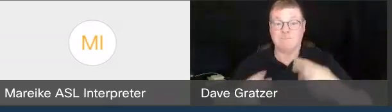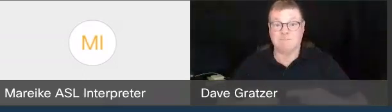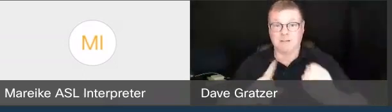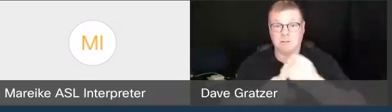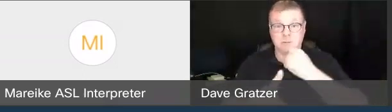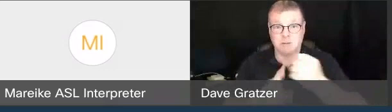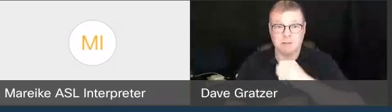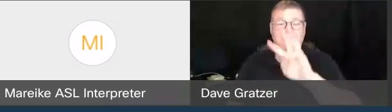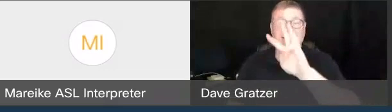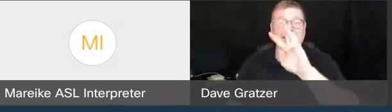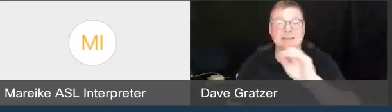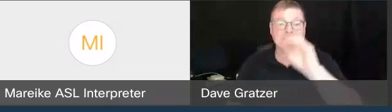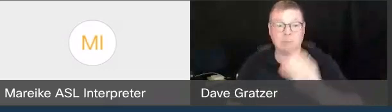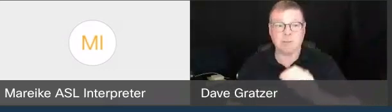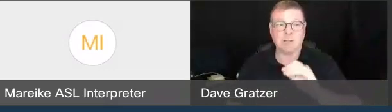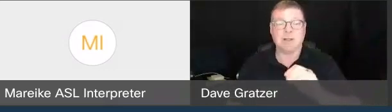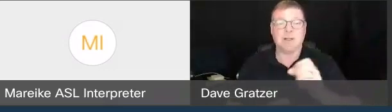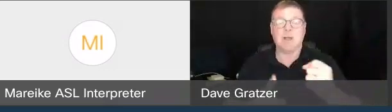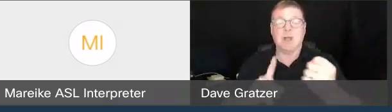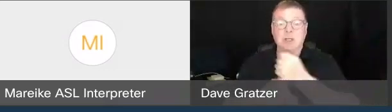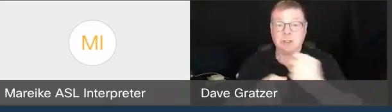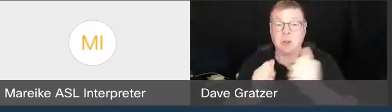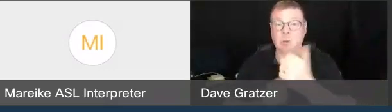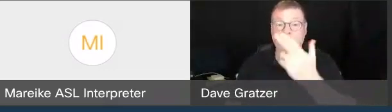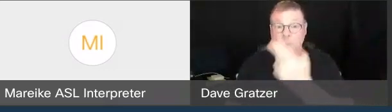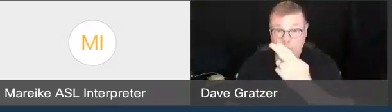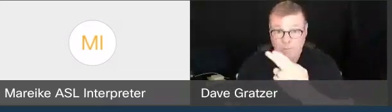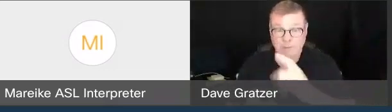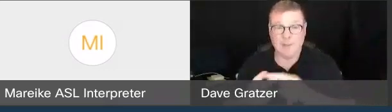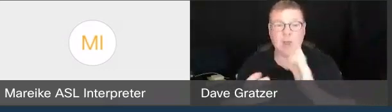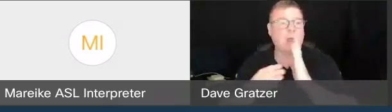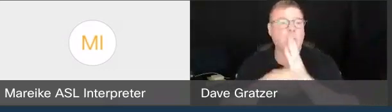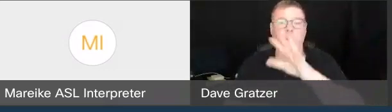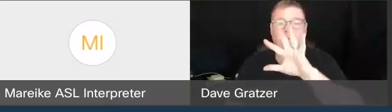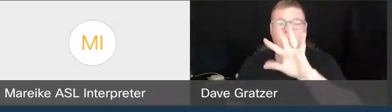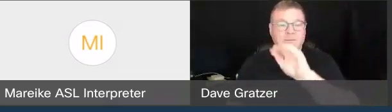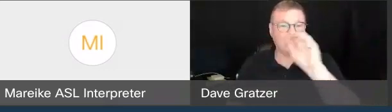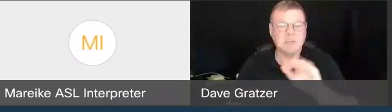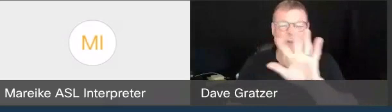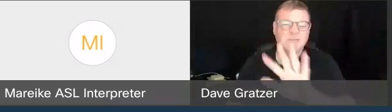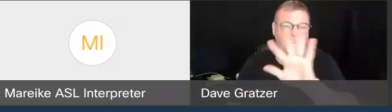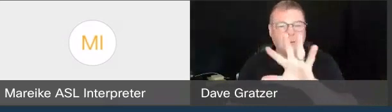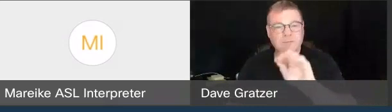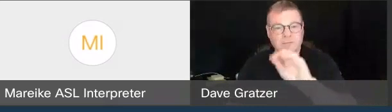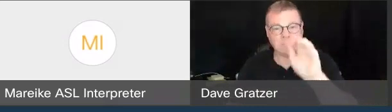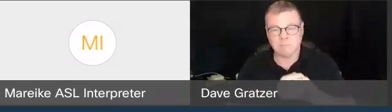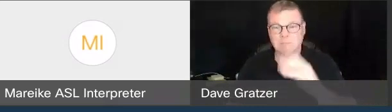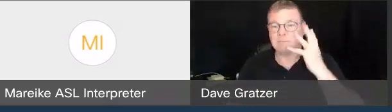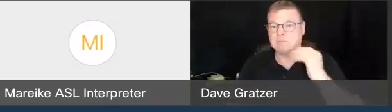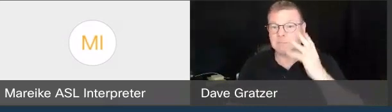60% experienced an assault with a weapon over 50%, right around 50% experienced a sexual assault,